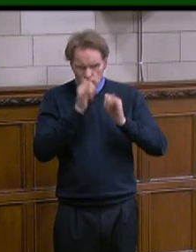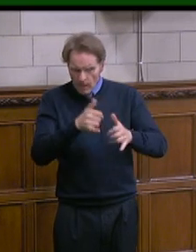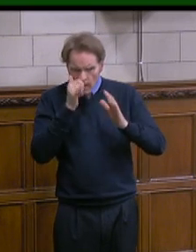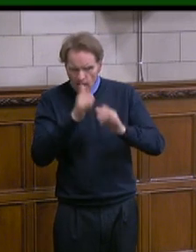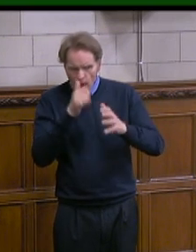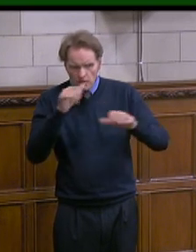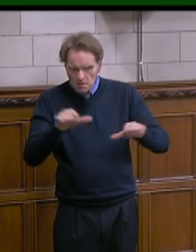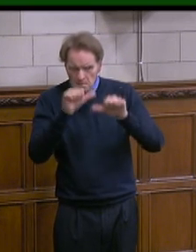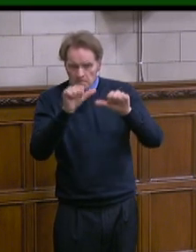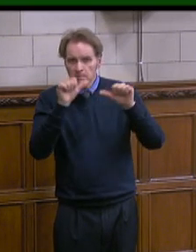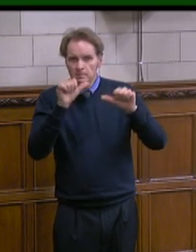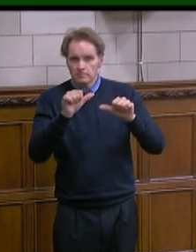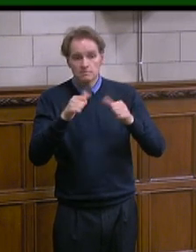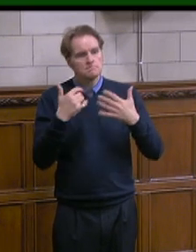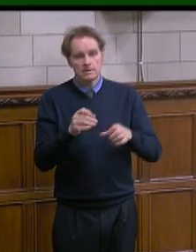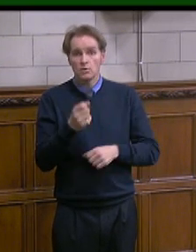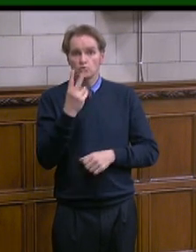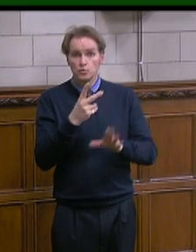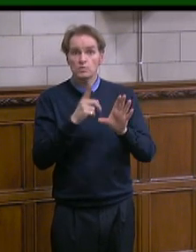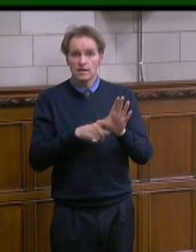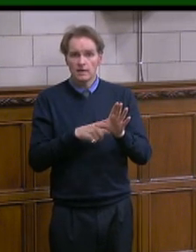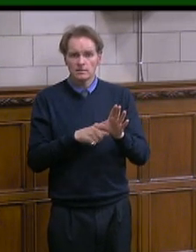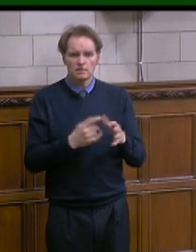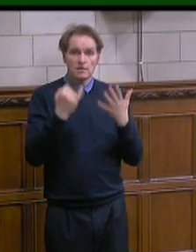for two years in six schools.